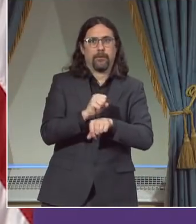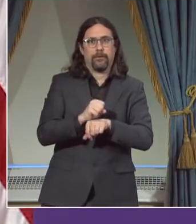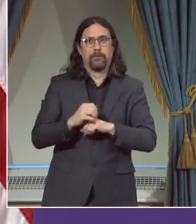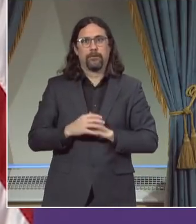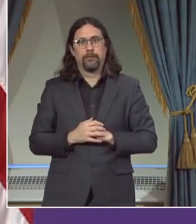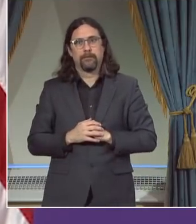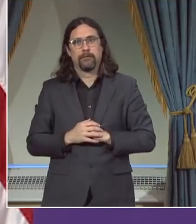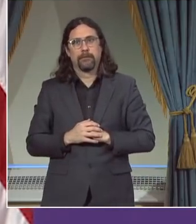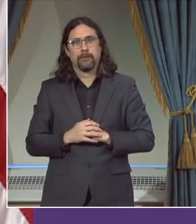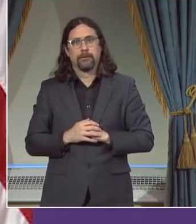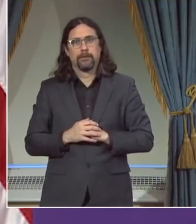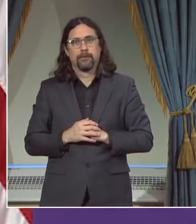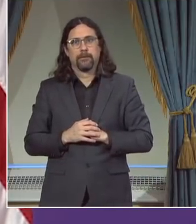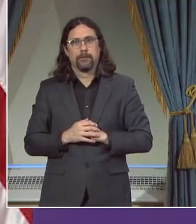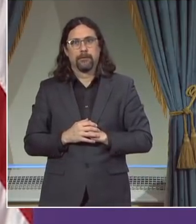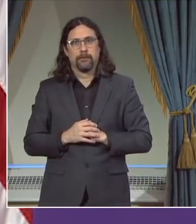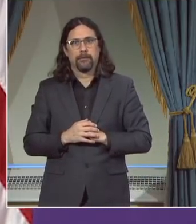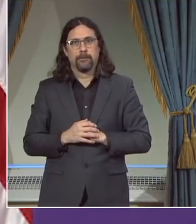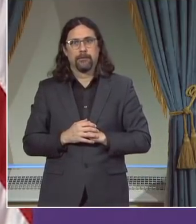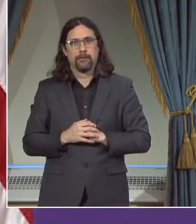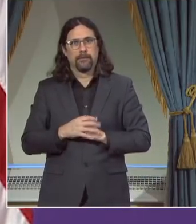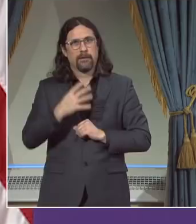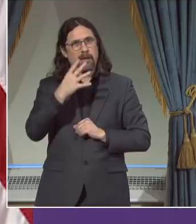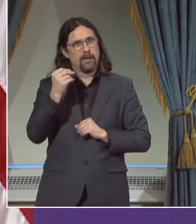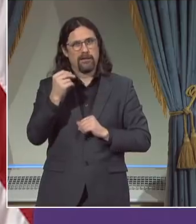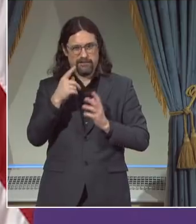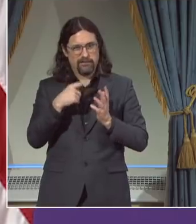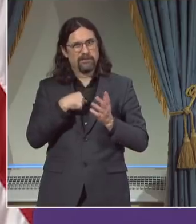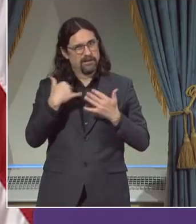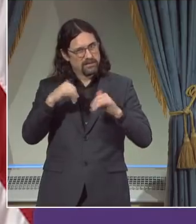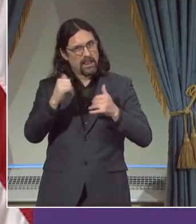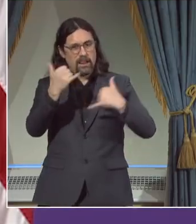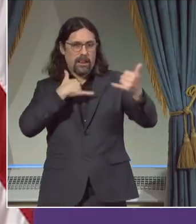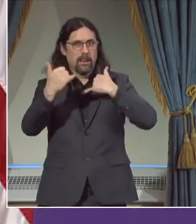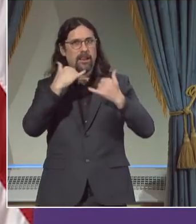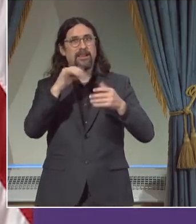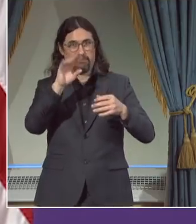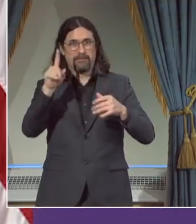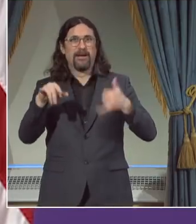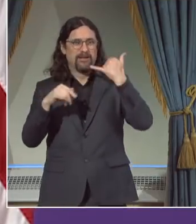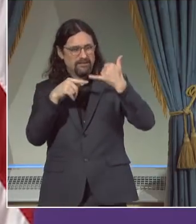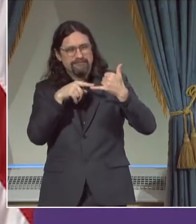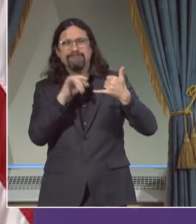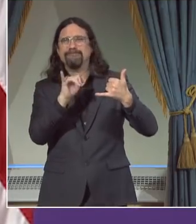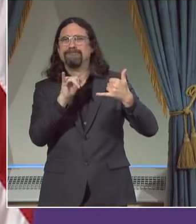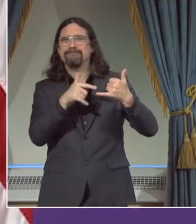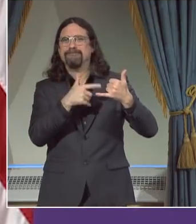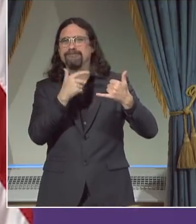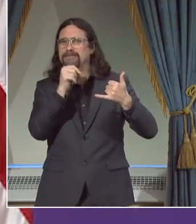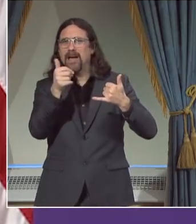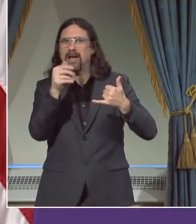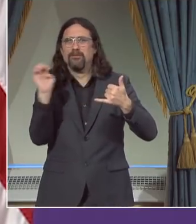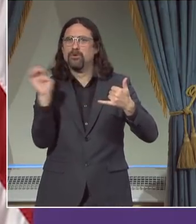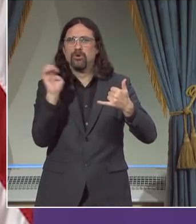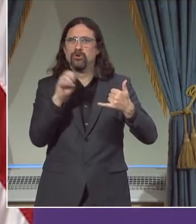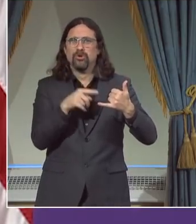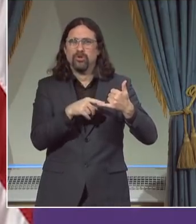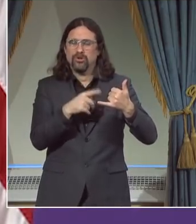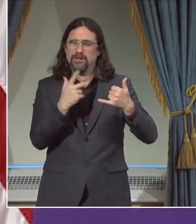EMERGENCY SUPPORT CAN BE HANDLED A DIFFERENT WAY. I WANT EVERYONE TOUNDERSTAND, JARED, THAT'S A VERY CRUCIAL